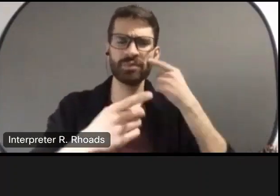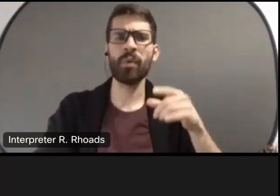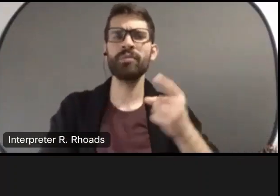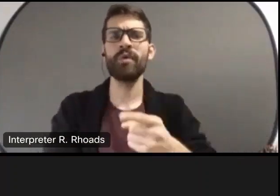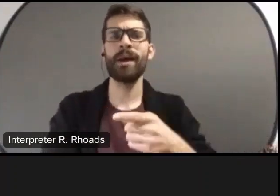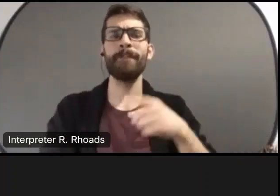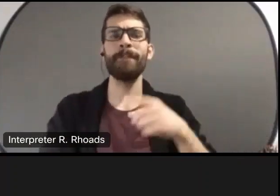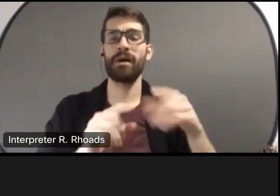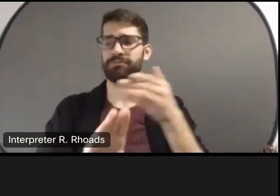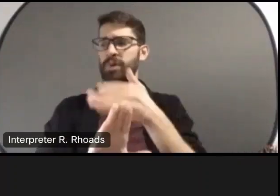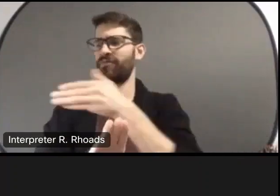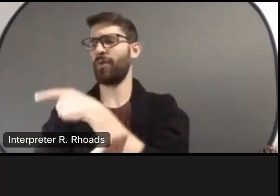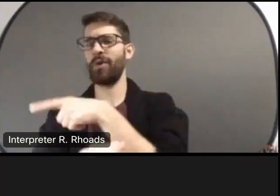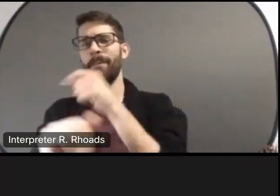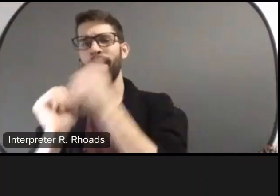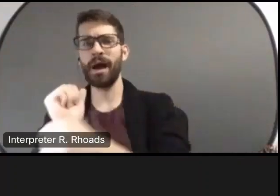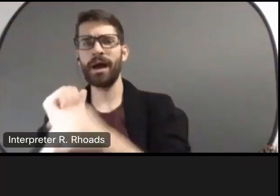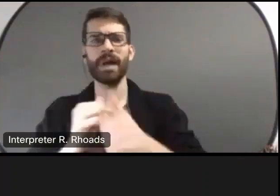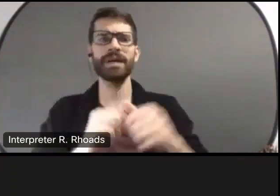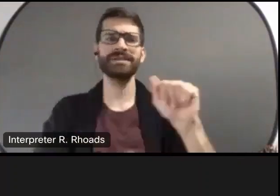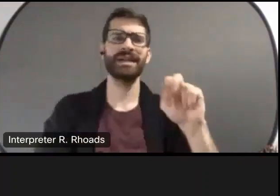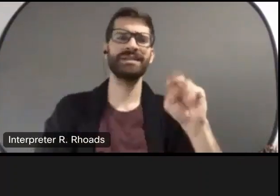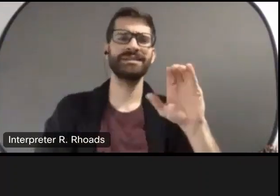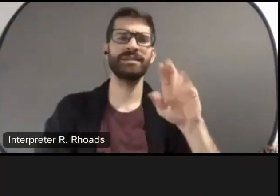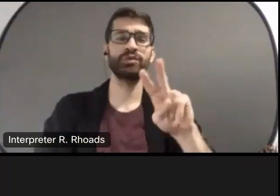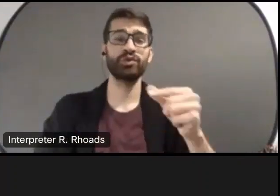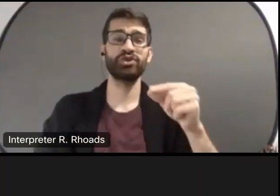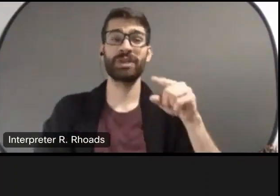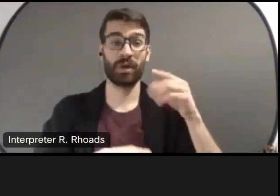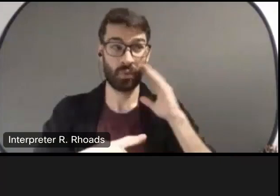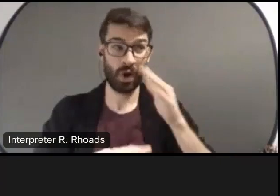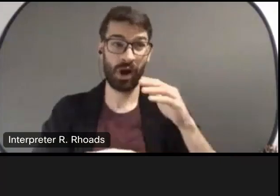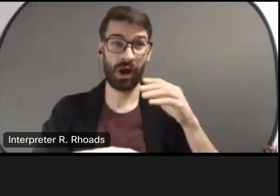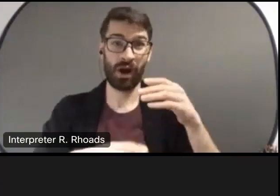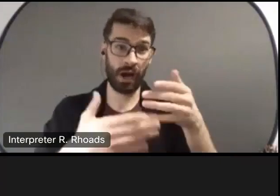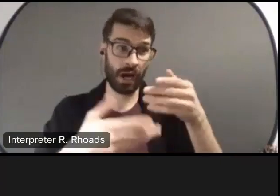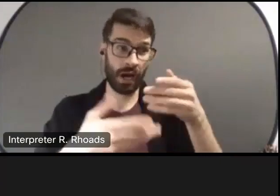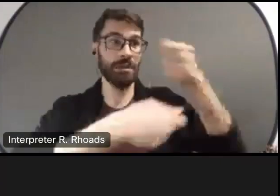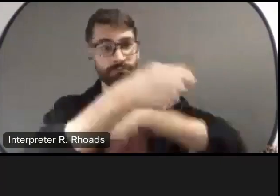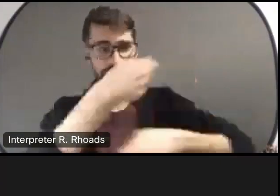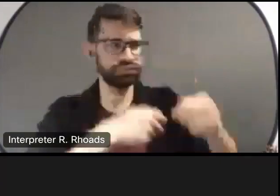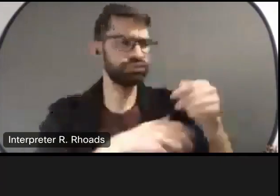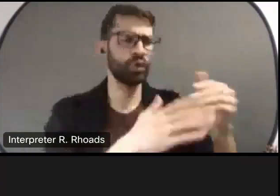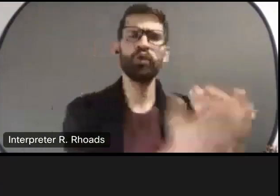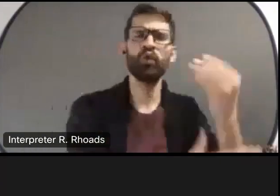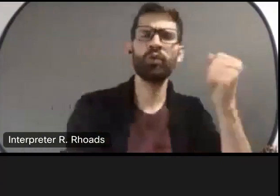passed. So ANC2G would not be able to submit a new protest. But it's unclear whether we can continue